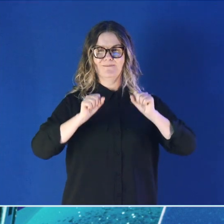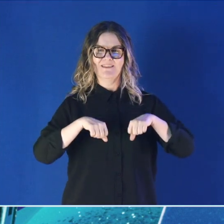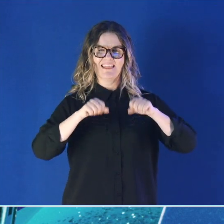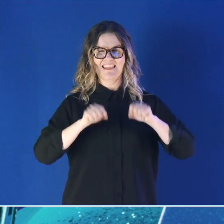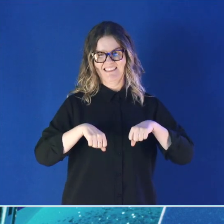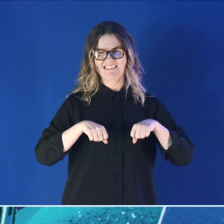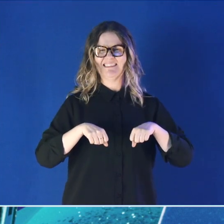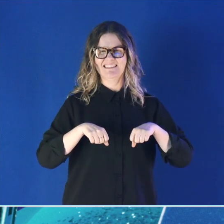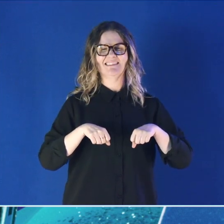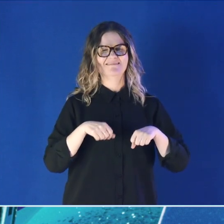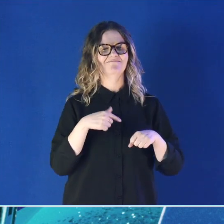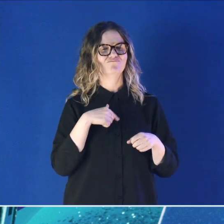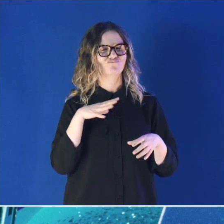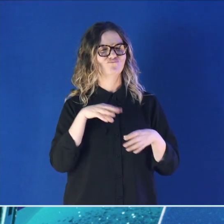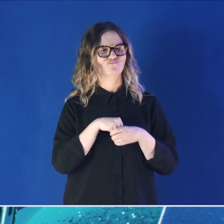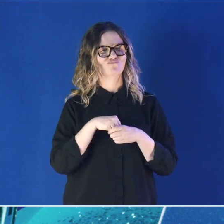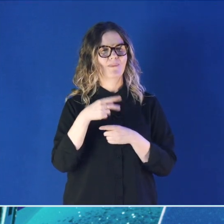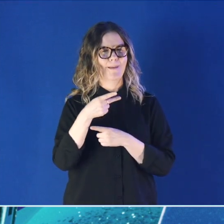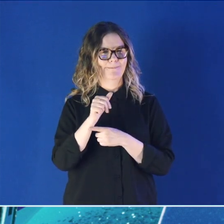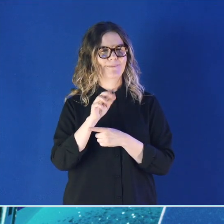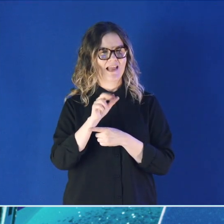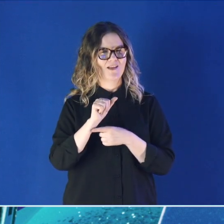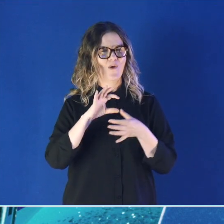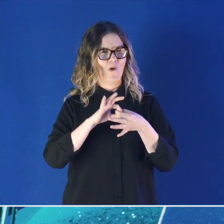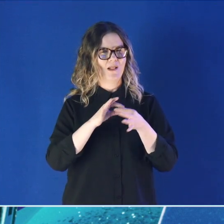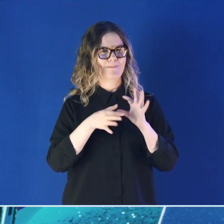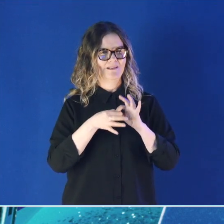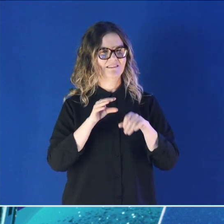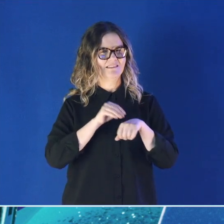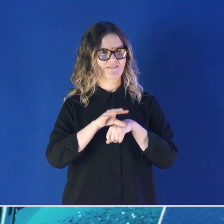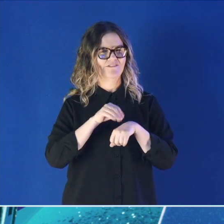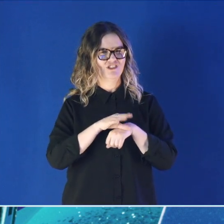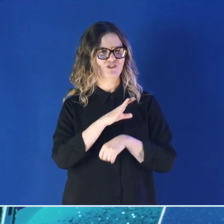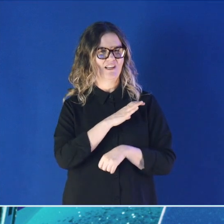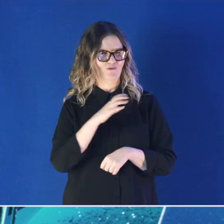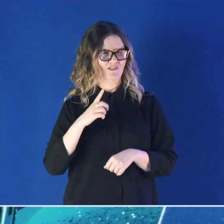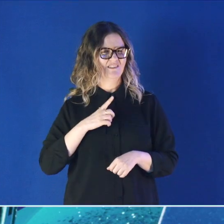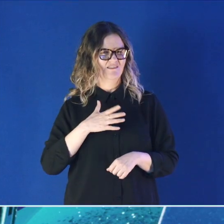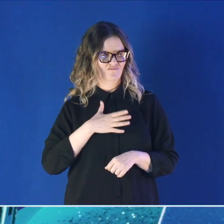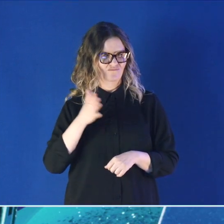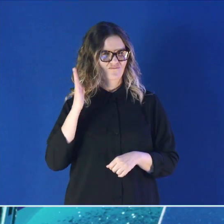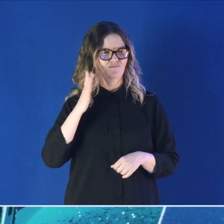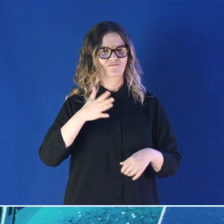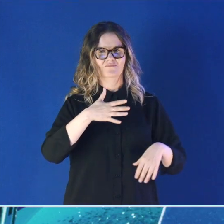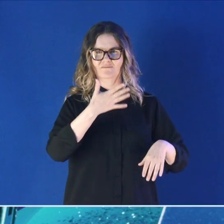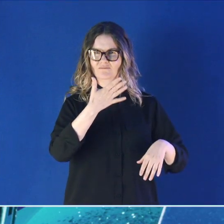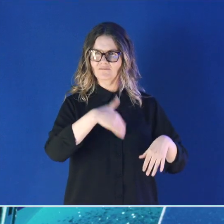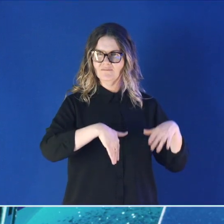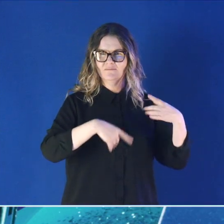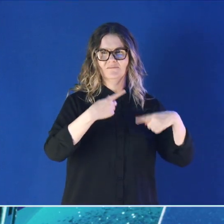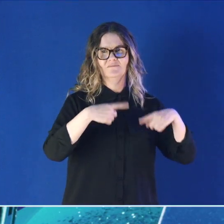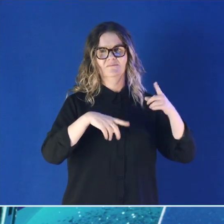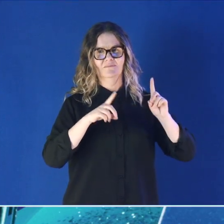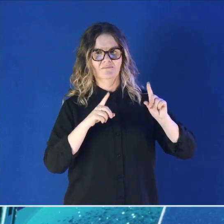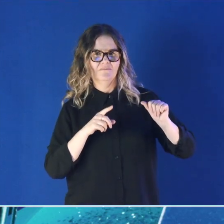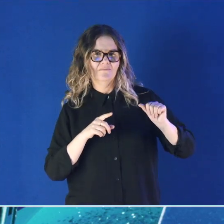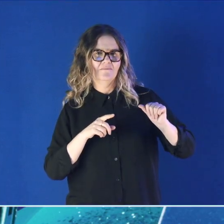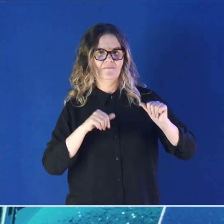and there's always a debate, should it be called disability? There's always, how is it described?